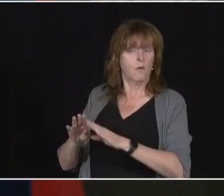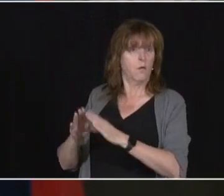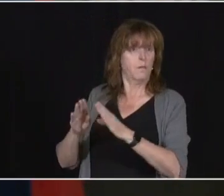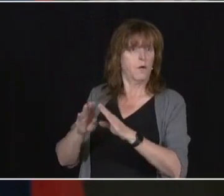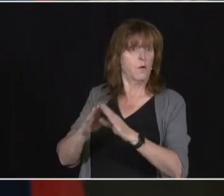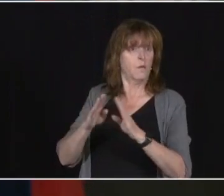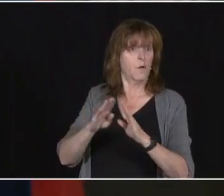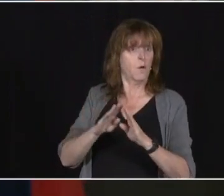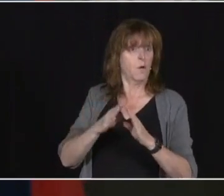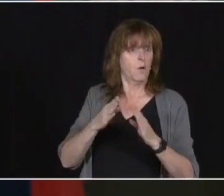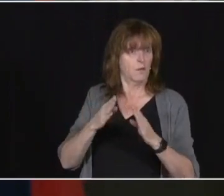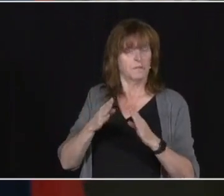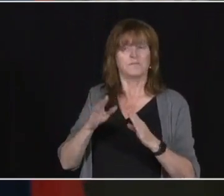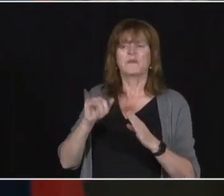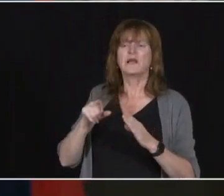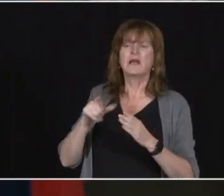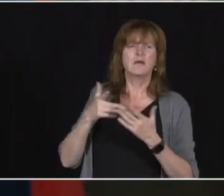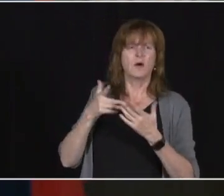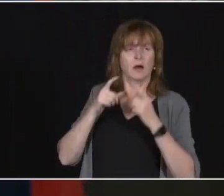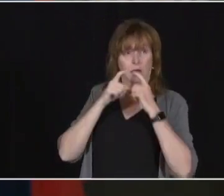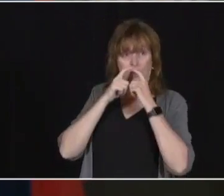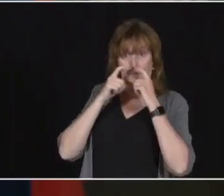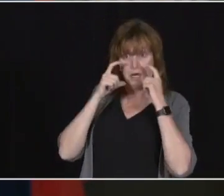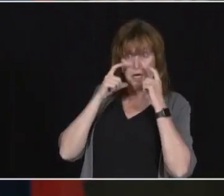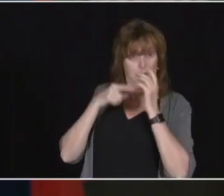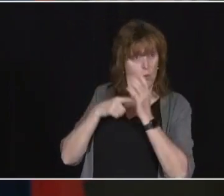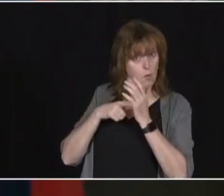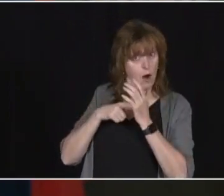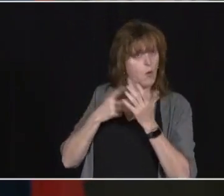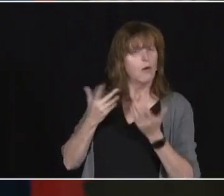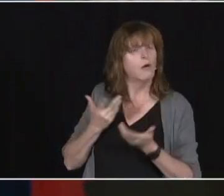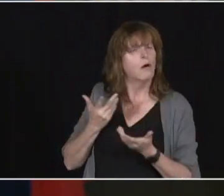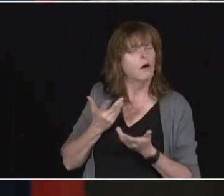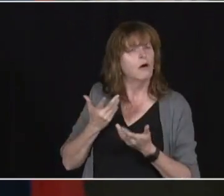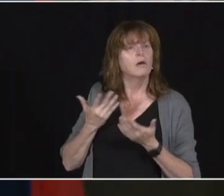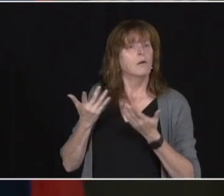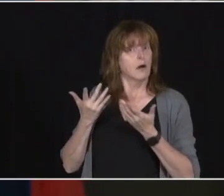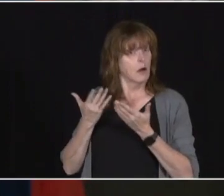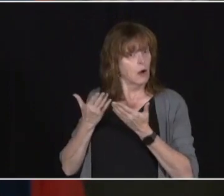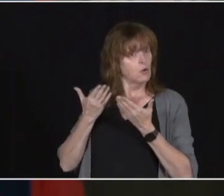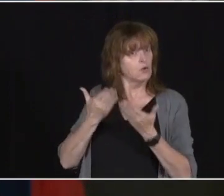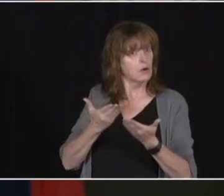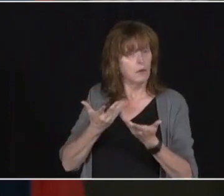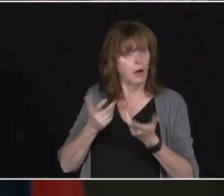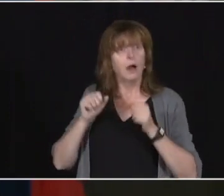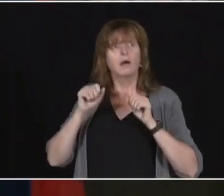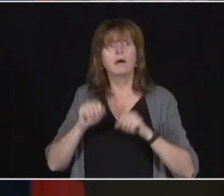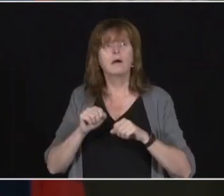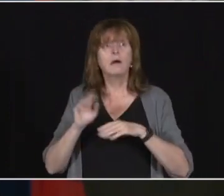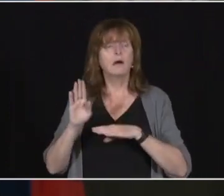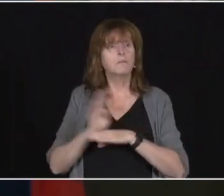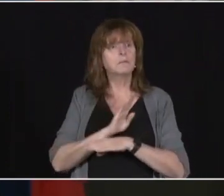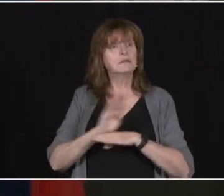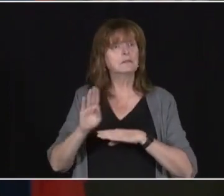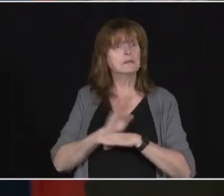province. It's not mandatory rental comments recommendation. Should businesses the ability to deny access to someone